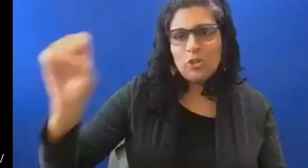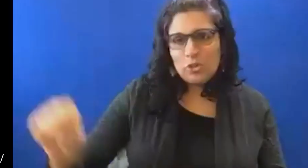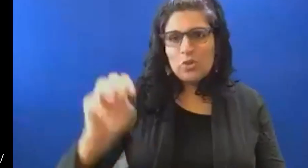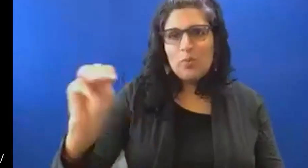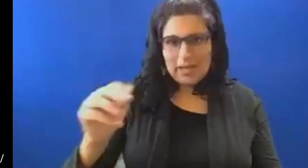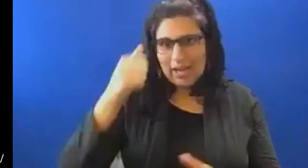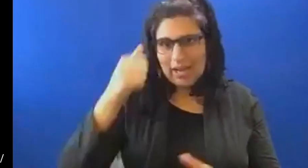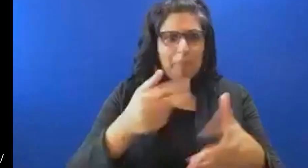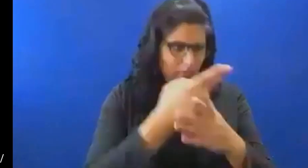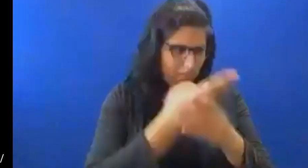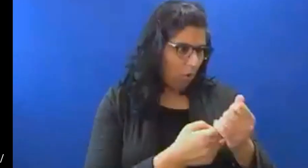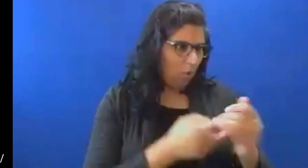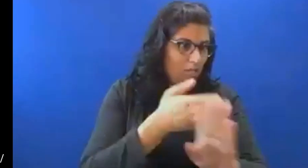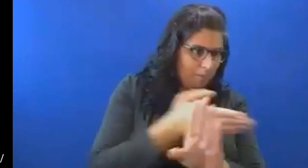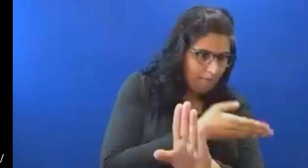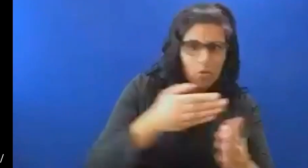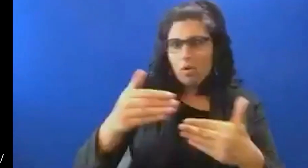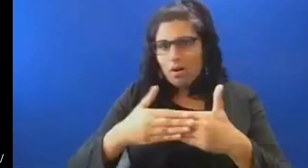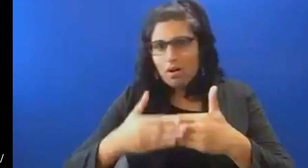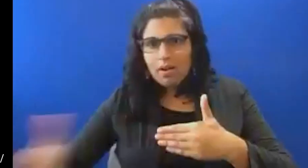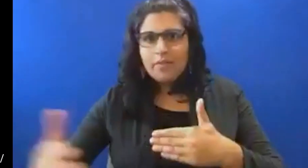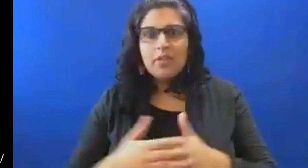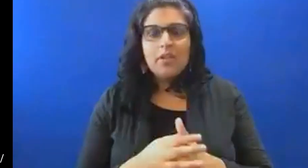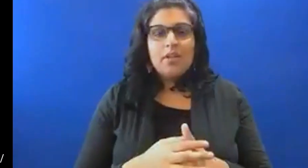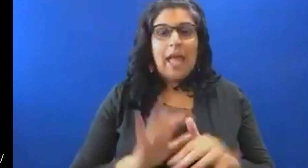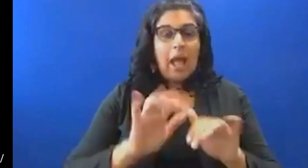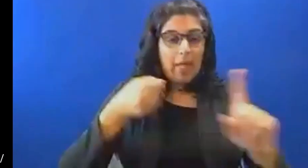impacted my development of a sense of disability identity.